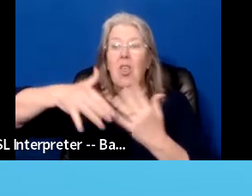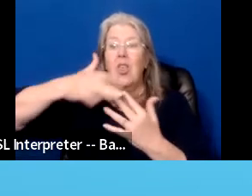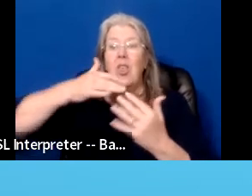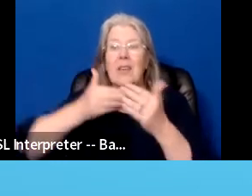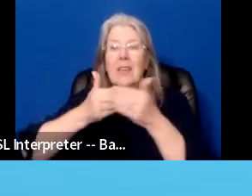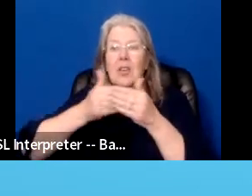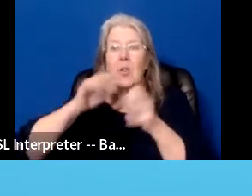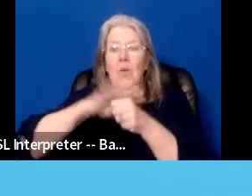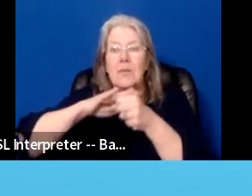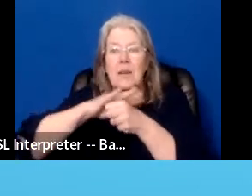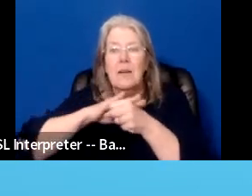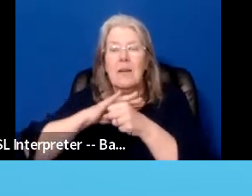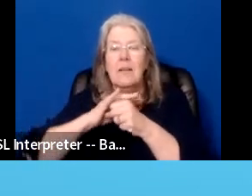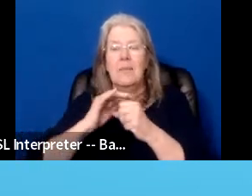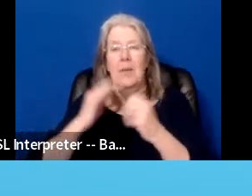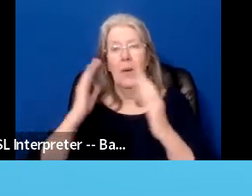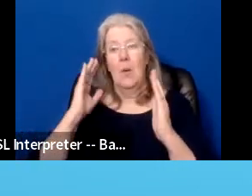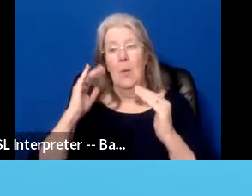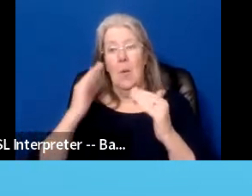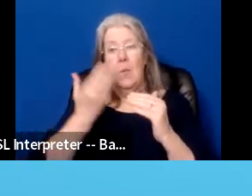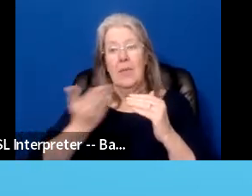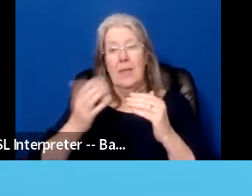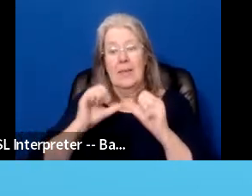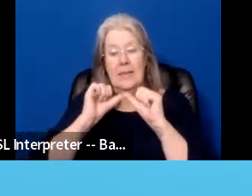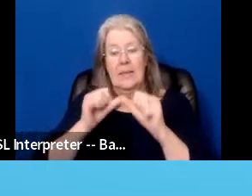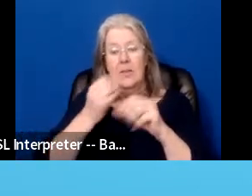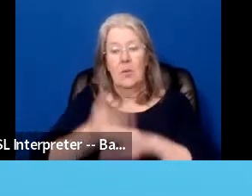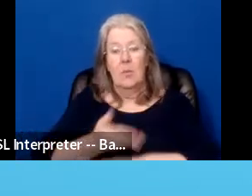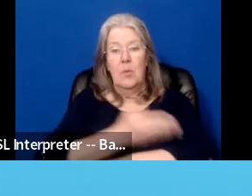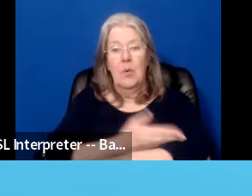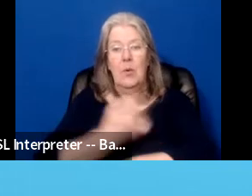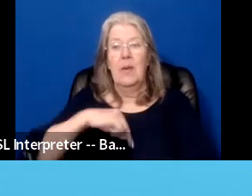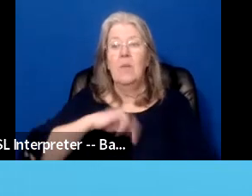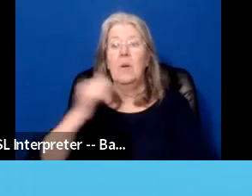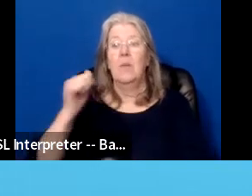We're hopeful that things will continue to improve, and we won't get another surge.